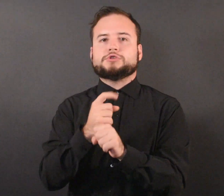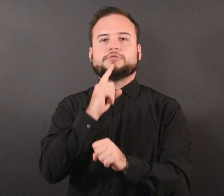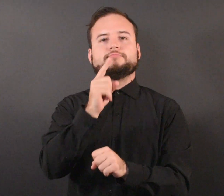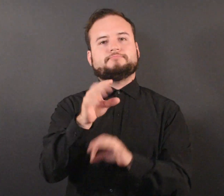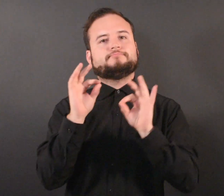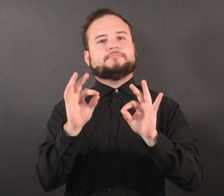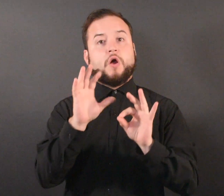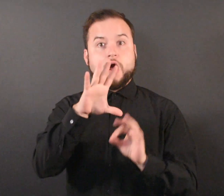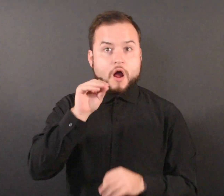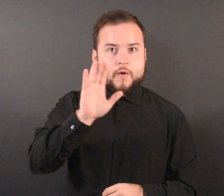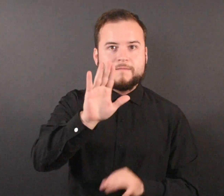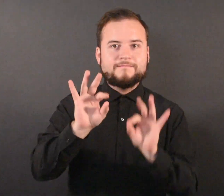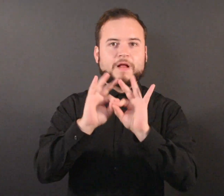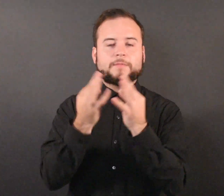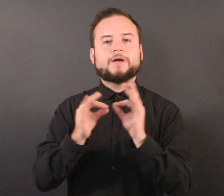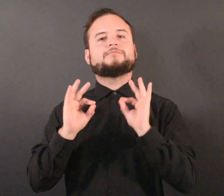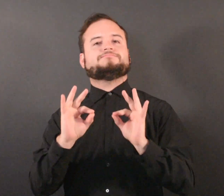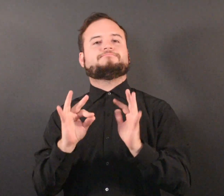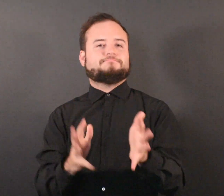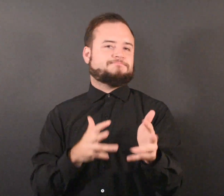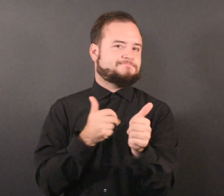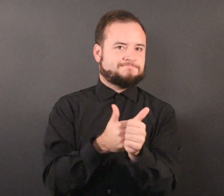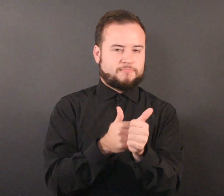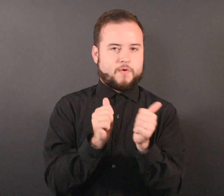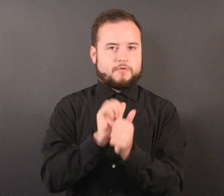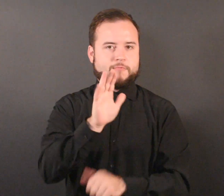and make sure you do not need any other immunizations.